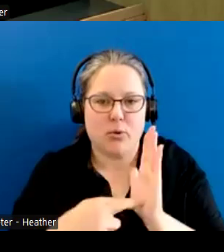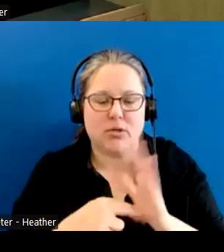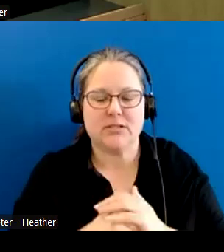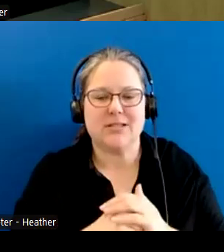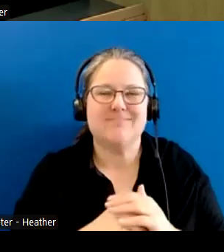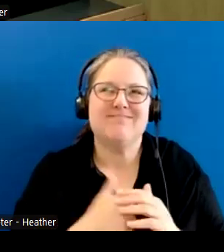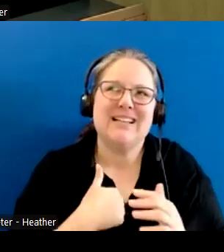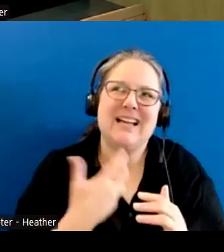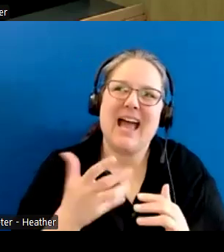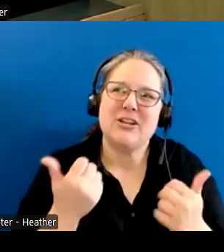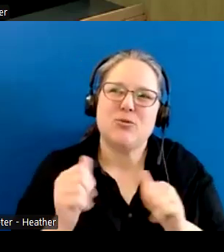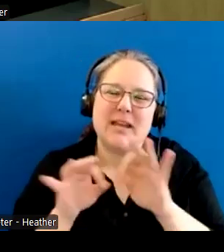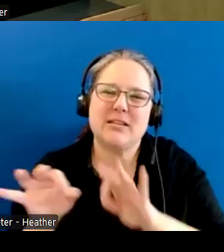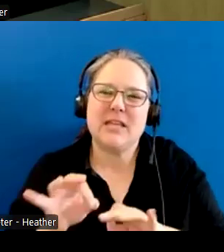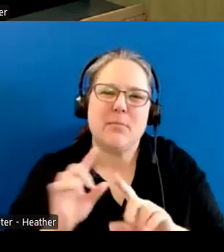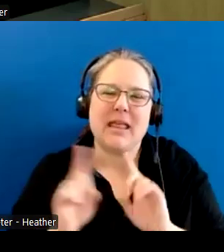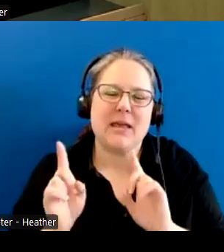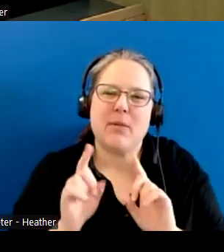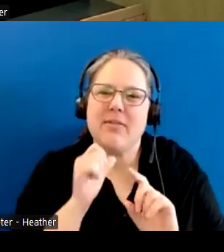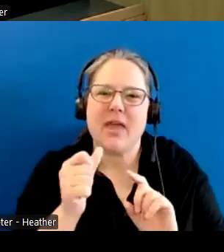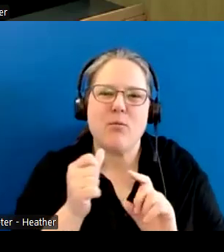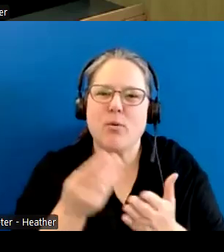um and I I kind of tried to explain to her it's like yeah but it's they're not going to get